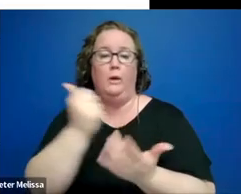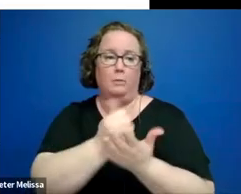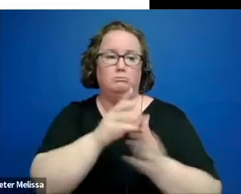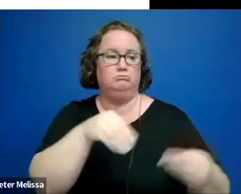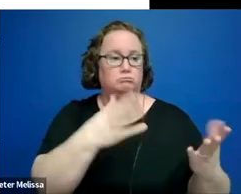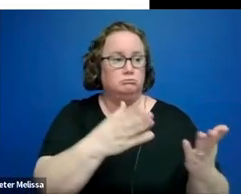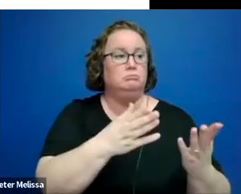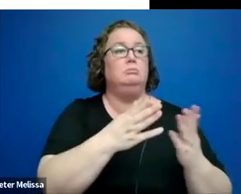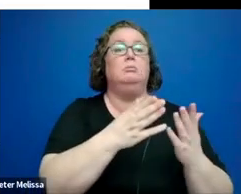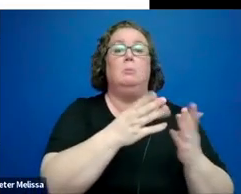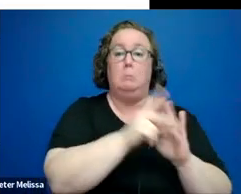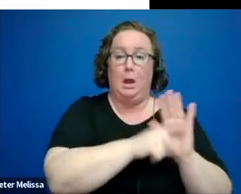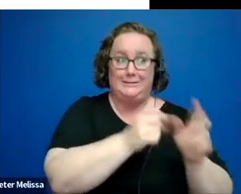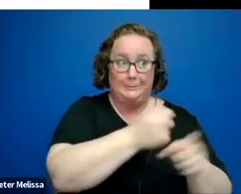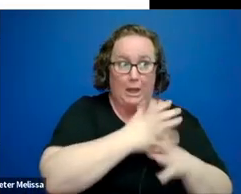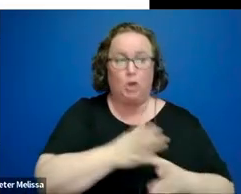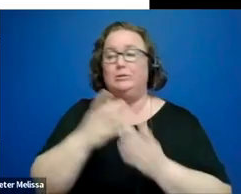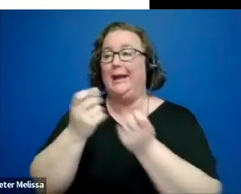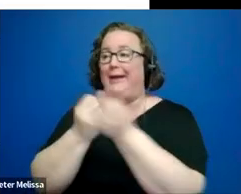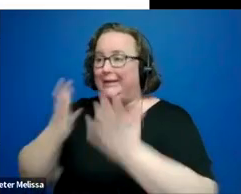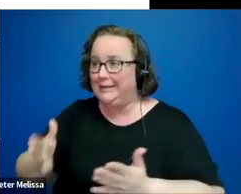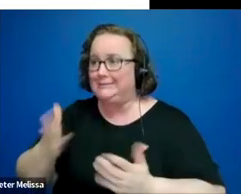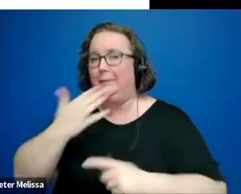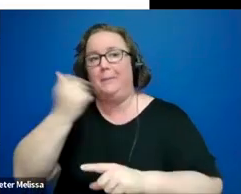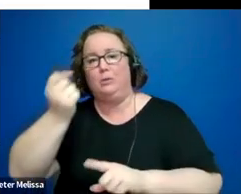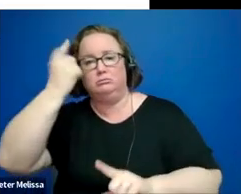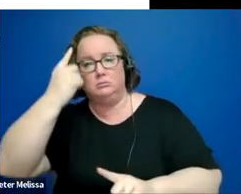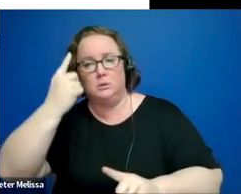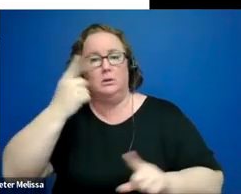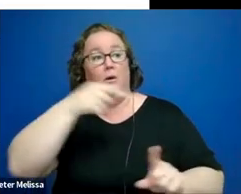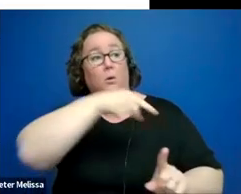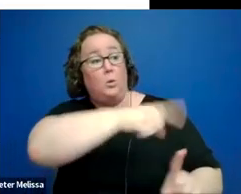with an understanding of who needs long-term services